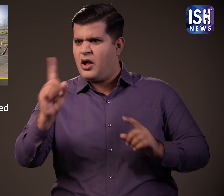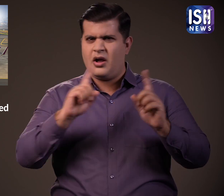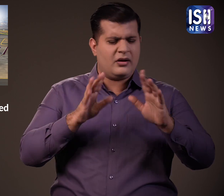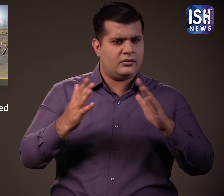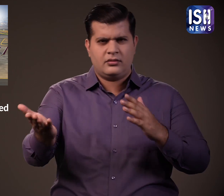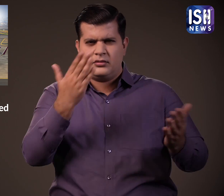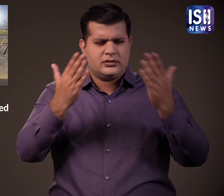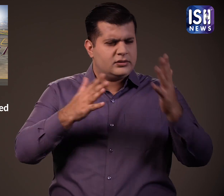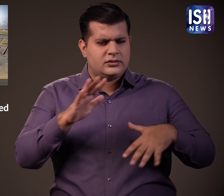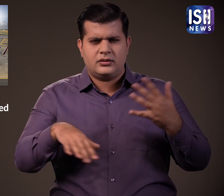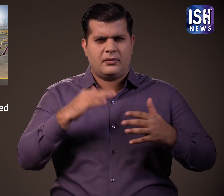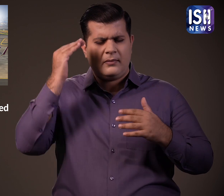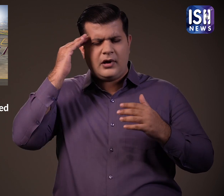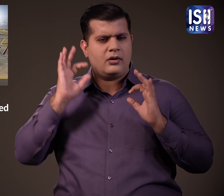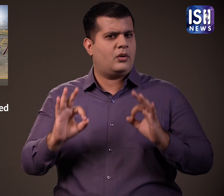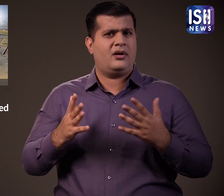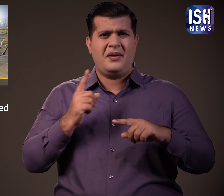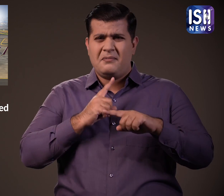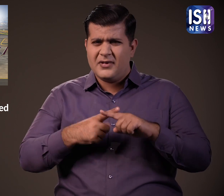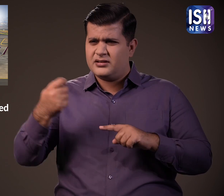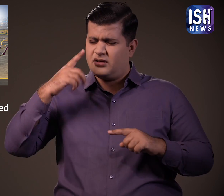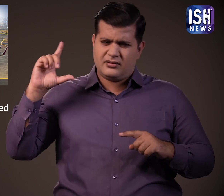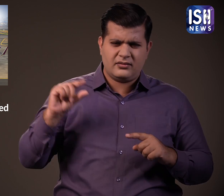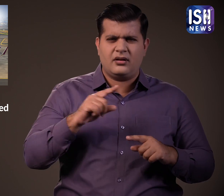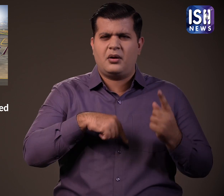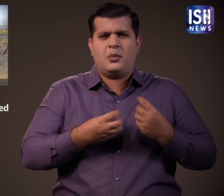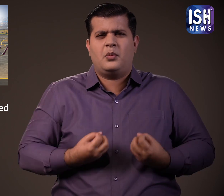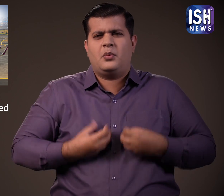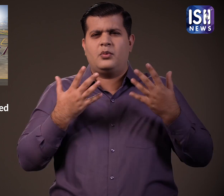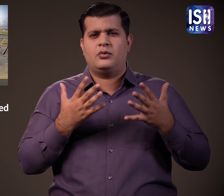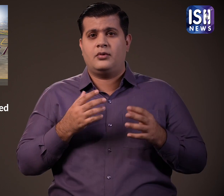Short turnaround times between flights was making the piliots unhappy.